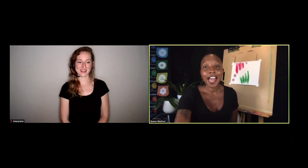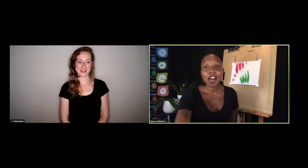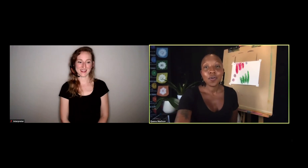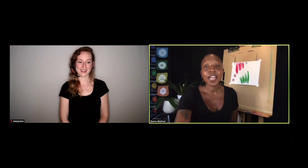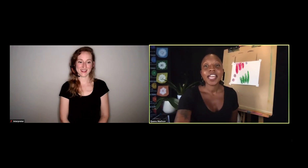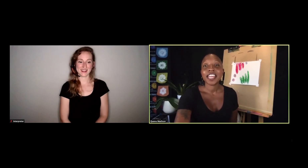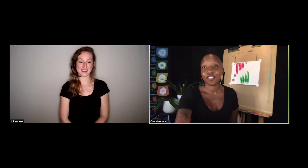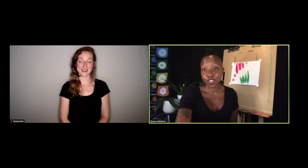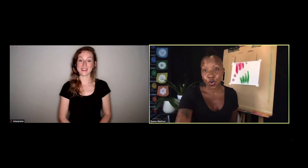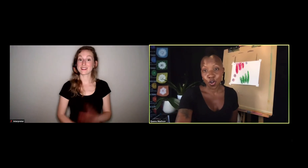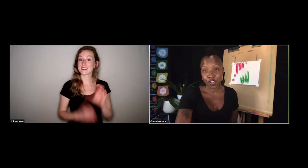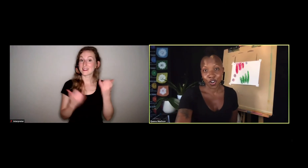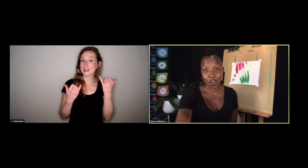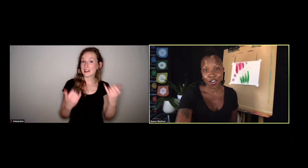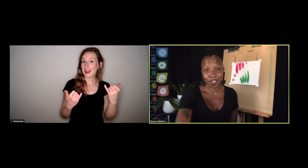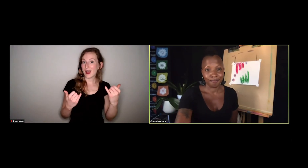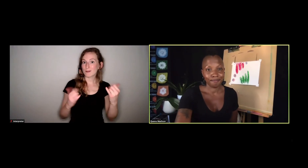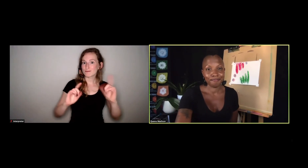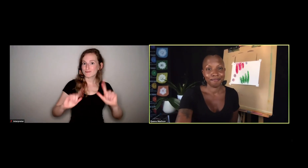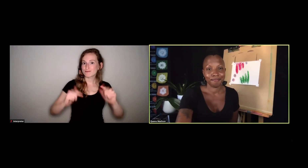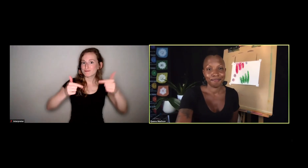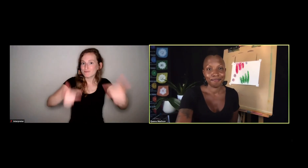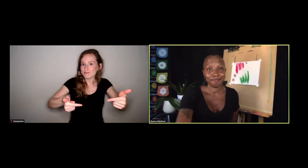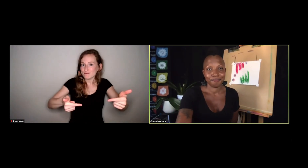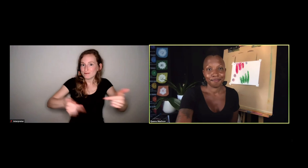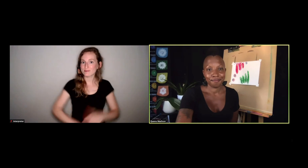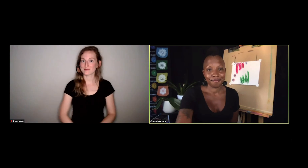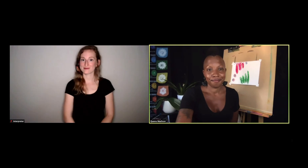Now it’s your turn!